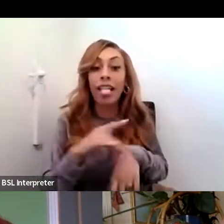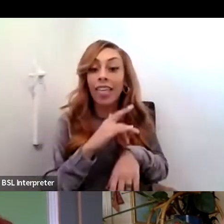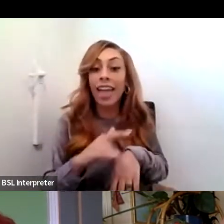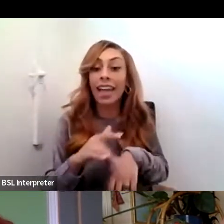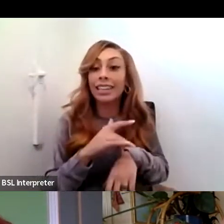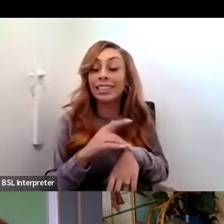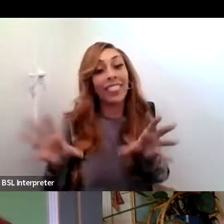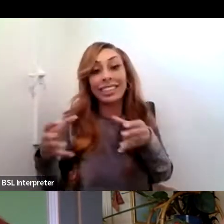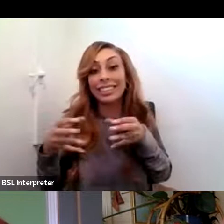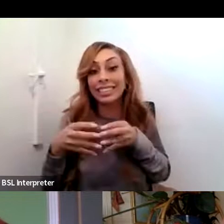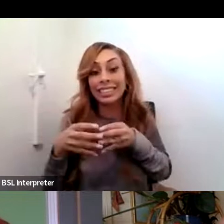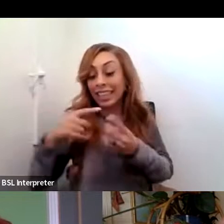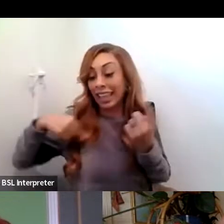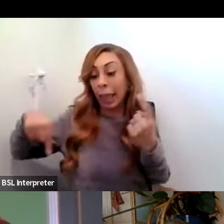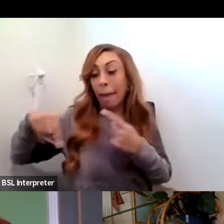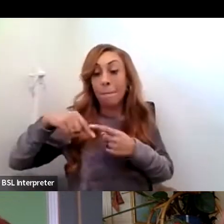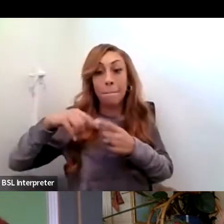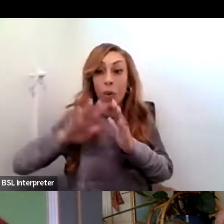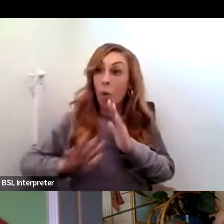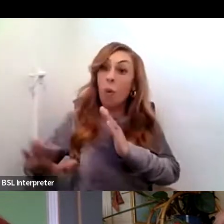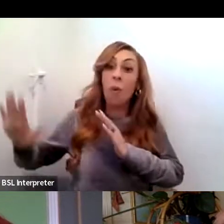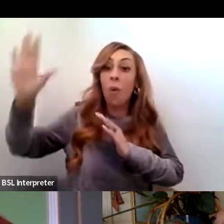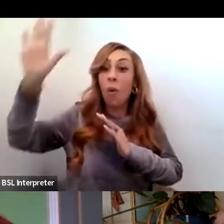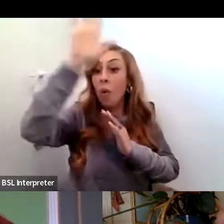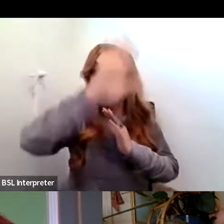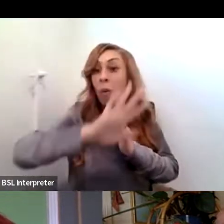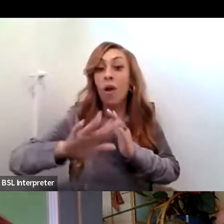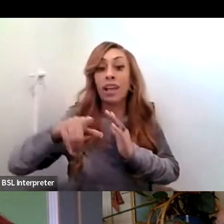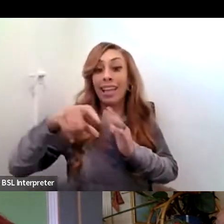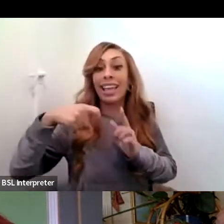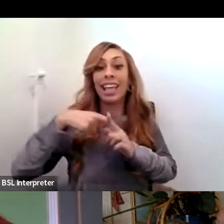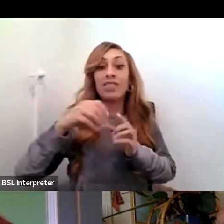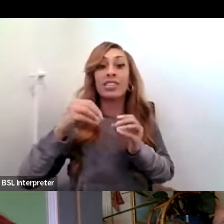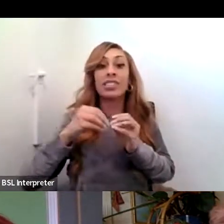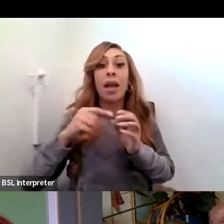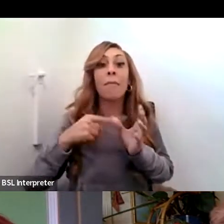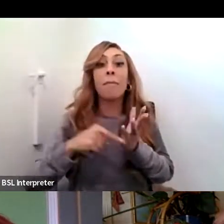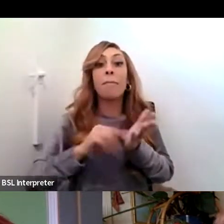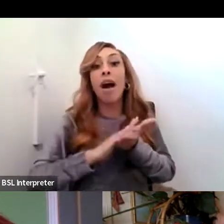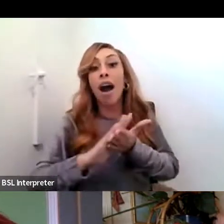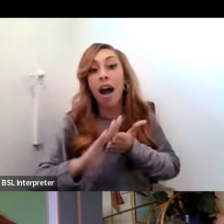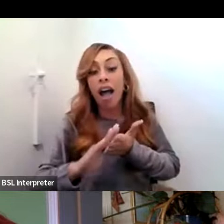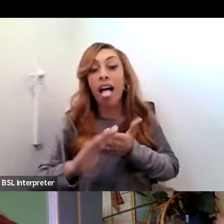the team were all over the country, Kerry is in Bath, we are in London, the technical team,